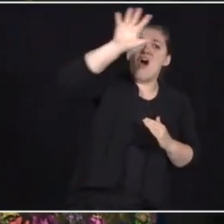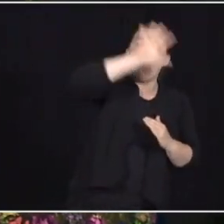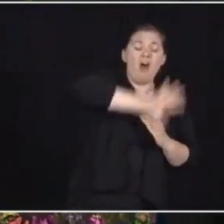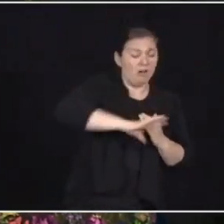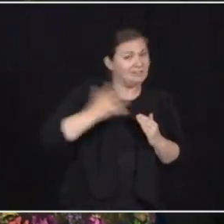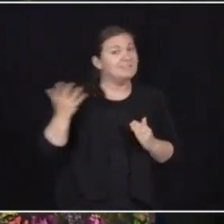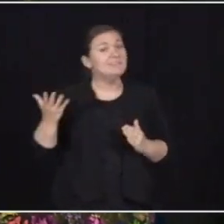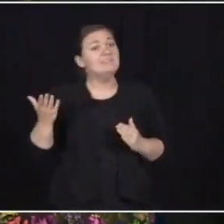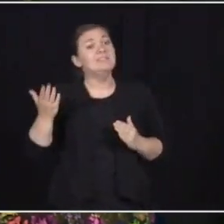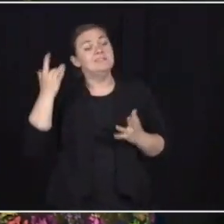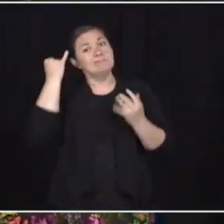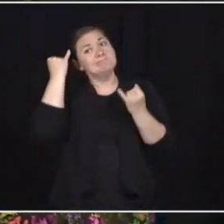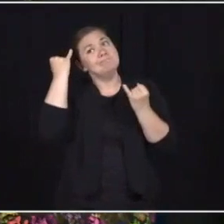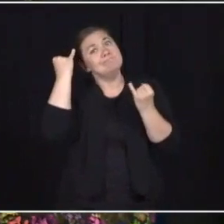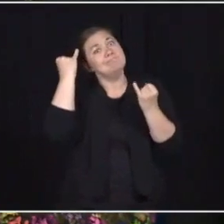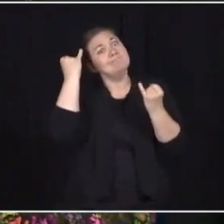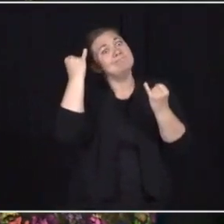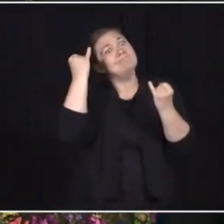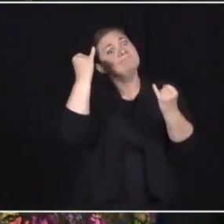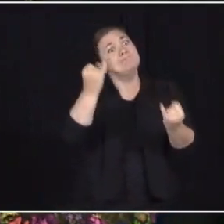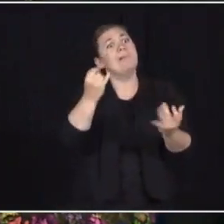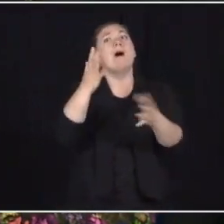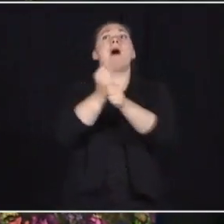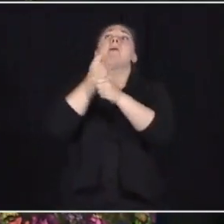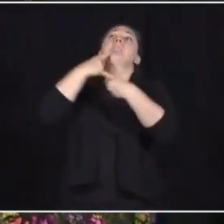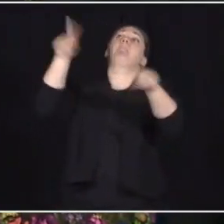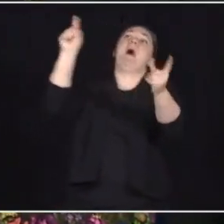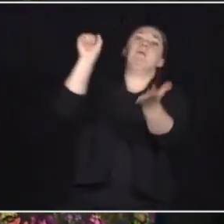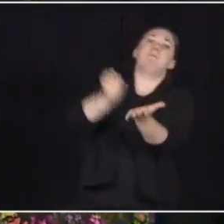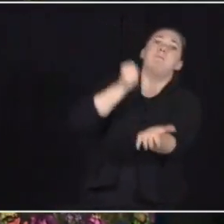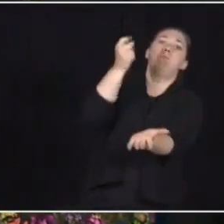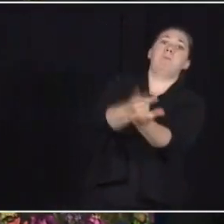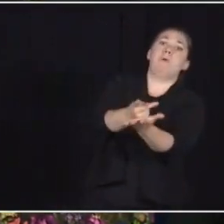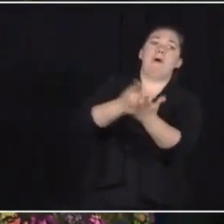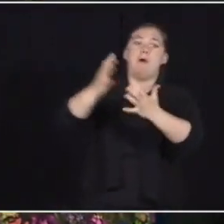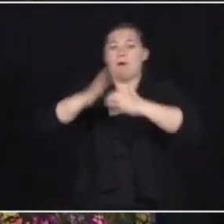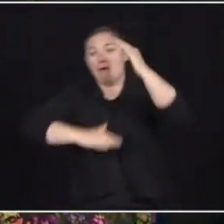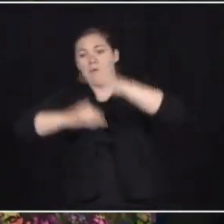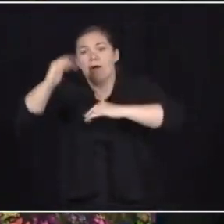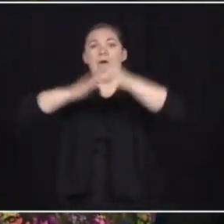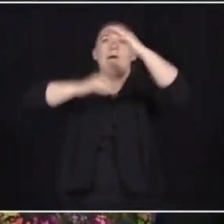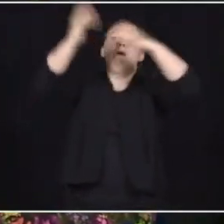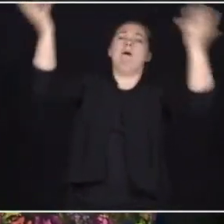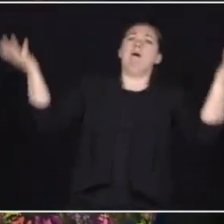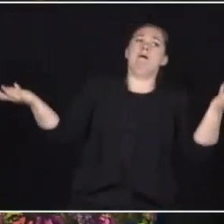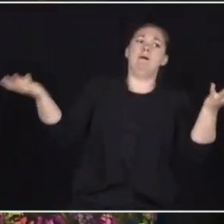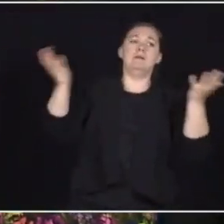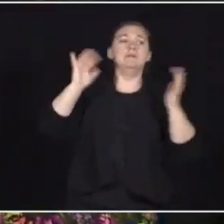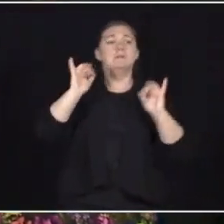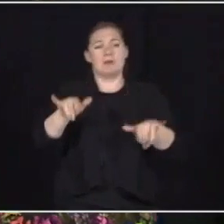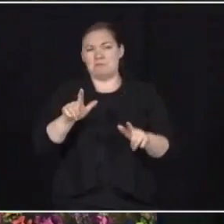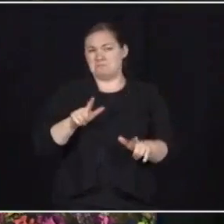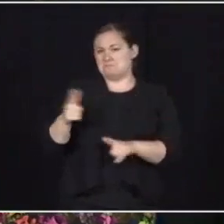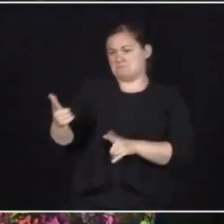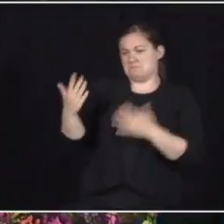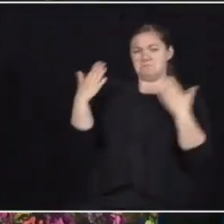And it is not one particular city or town in Ontario, it is right across the region. It takes forever to get the building permits.